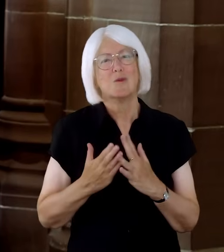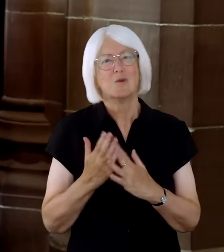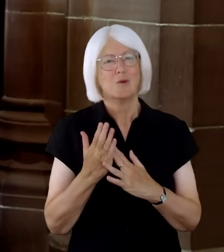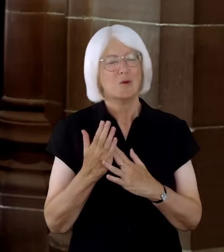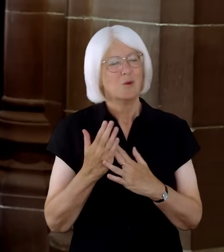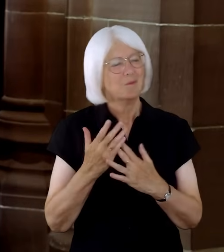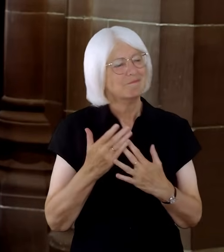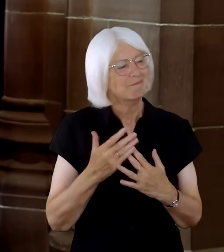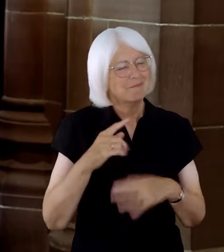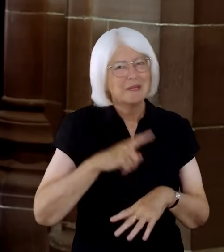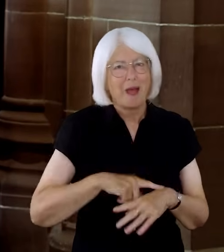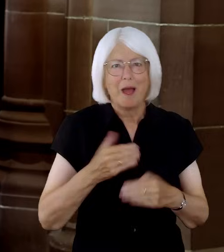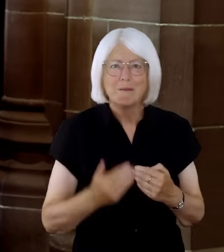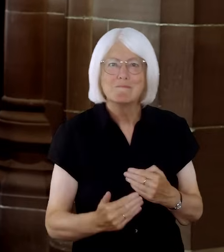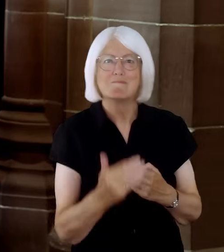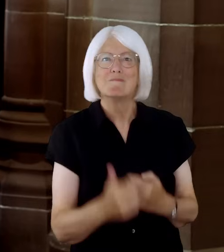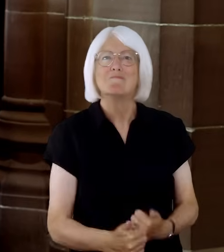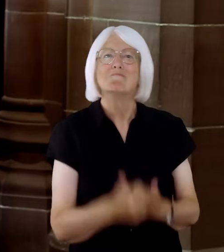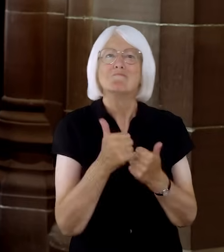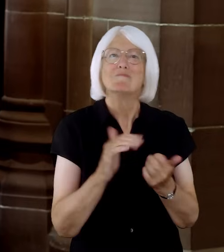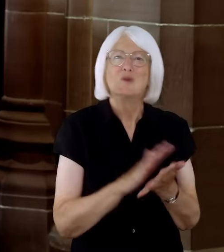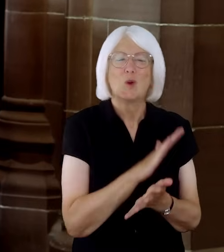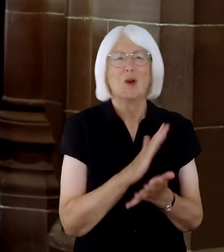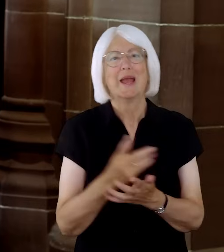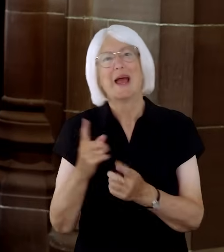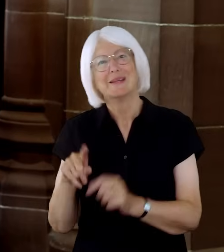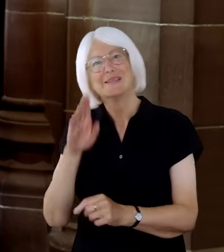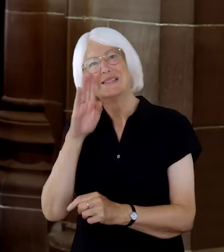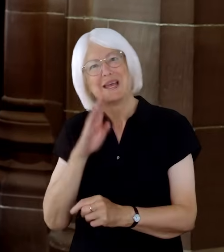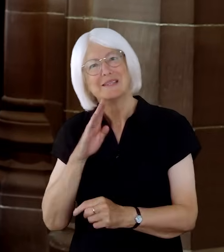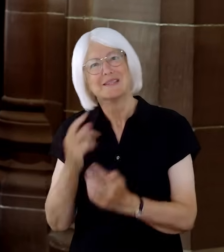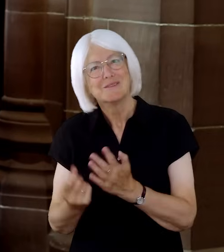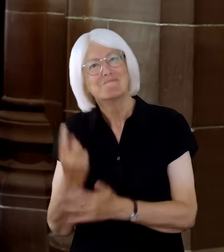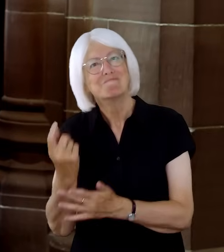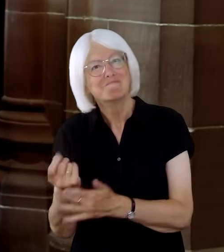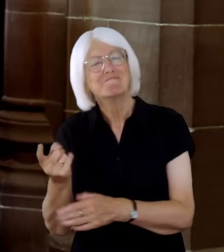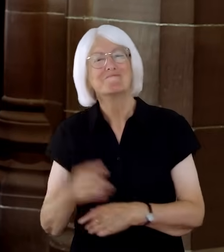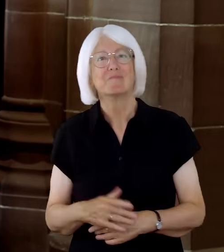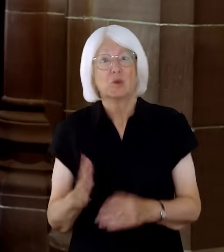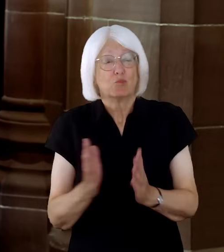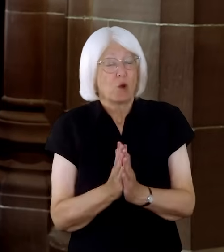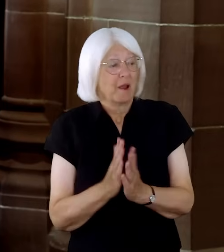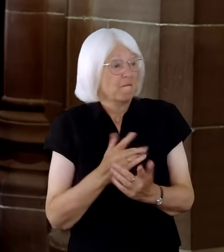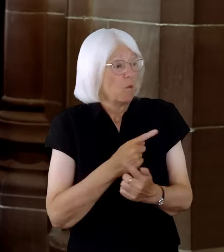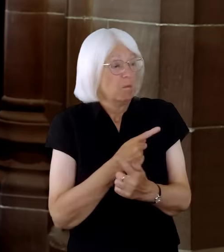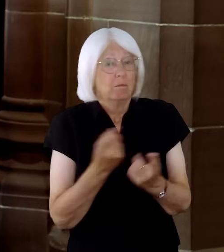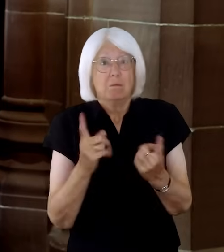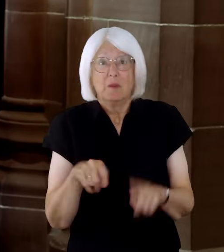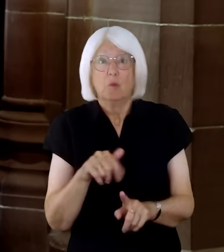through all times of joy and sadness. We pray for our loved ones, families and friends.